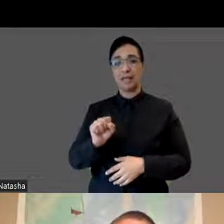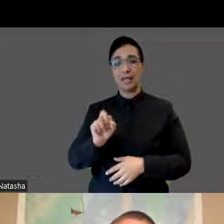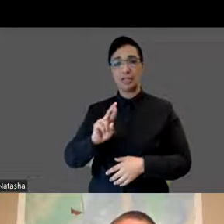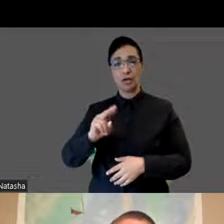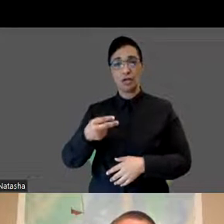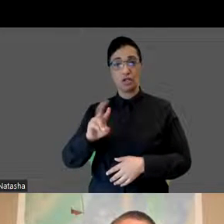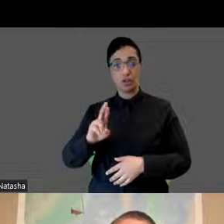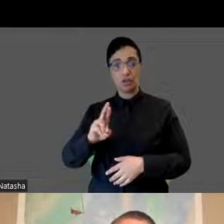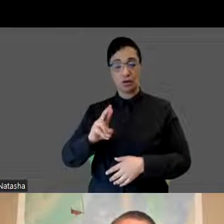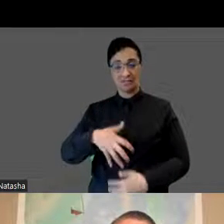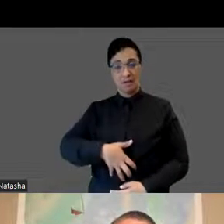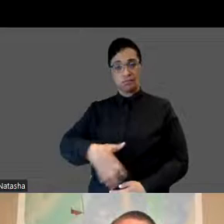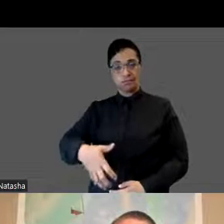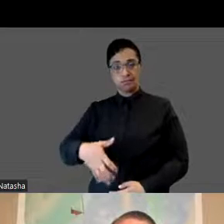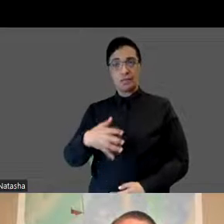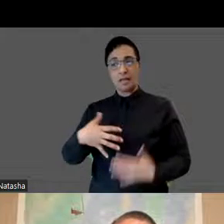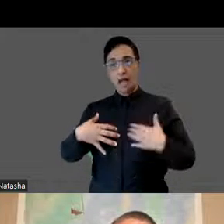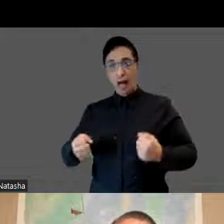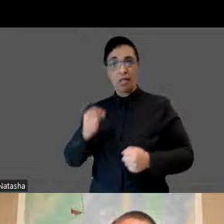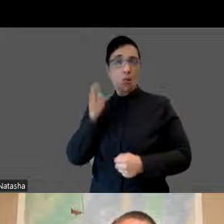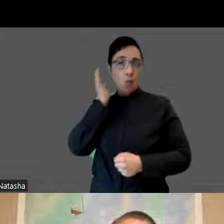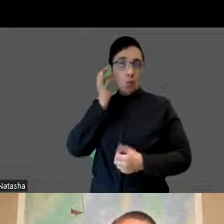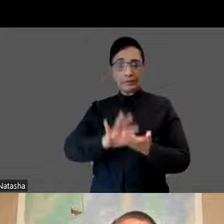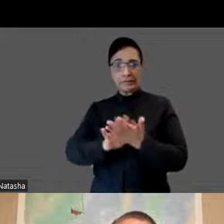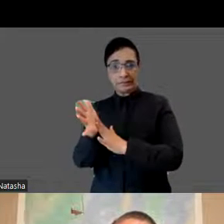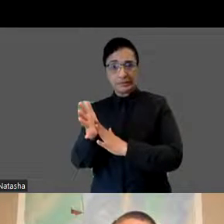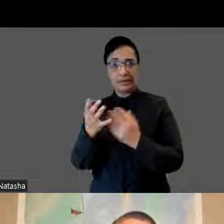reproductive health and rights. Psychiatric abuse, for example.